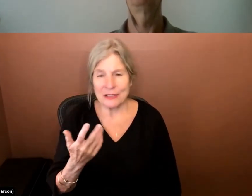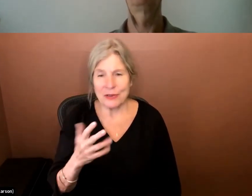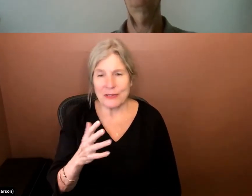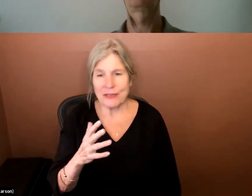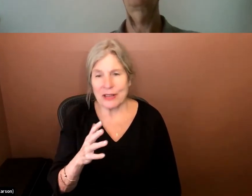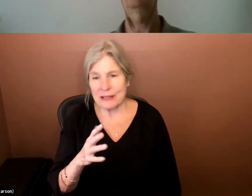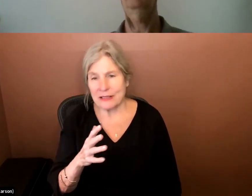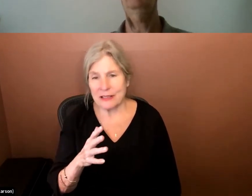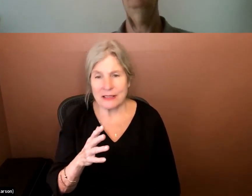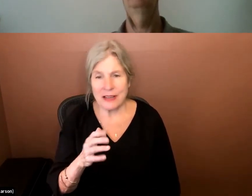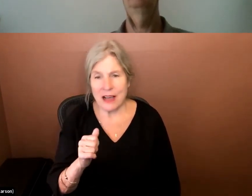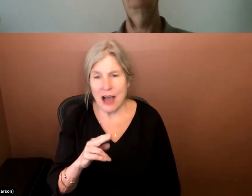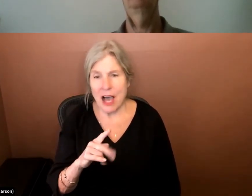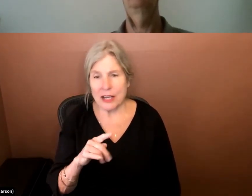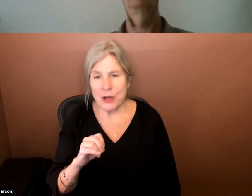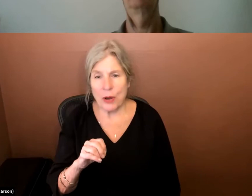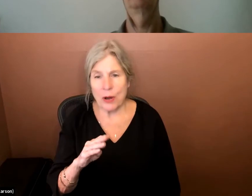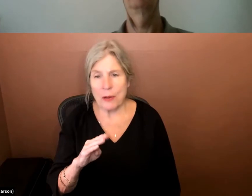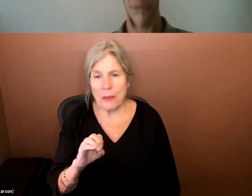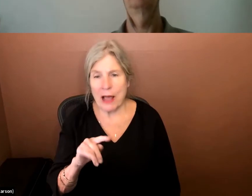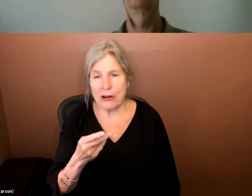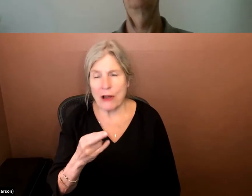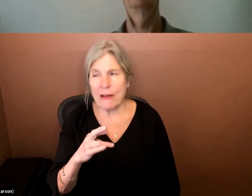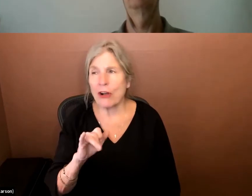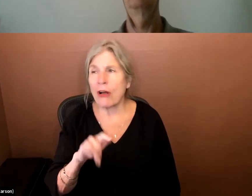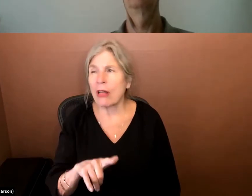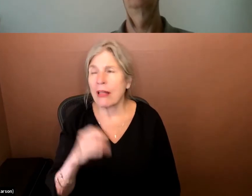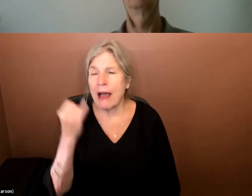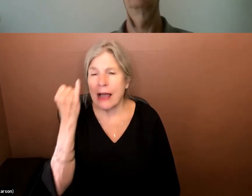semiautobiographical idea of a tragic superhero